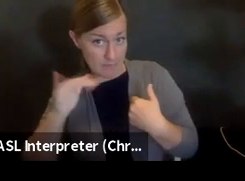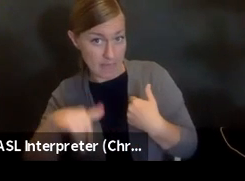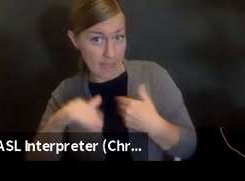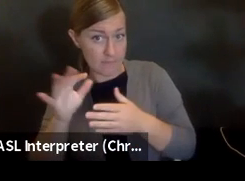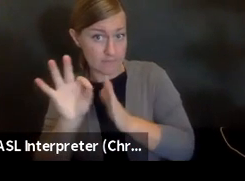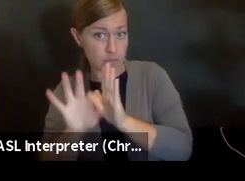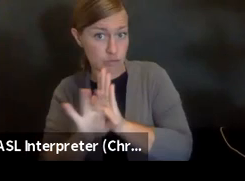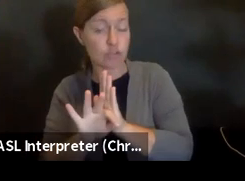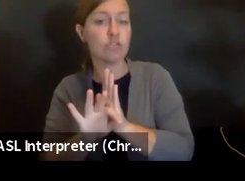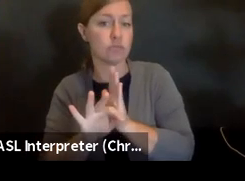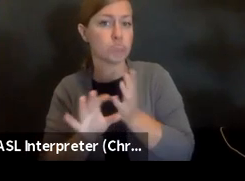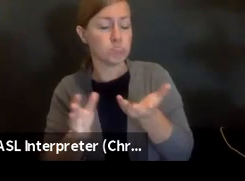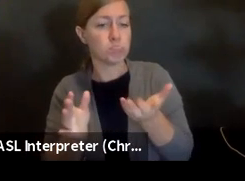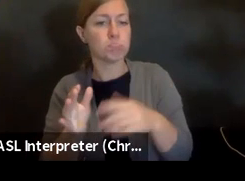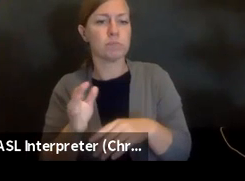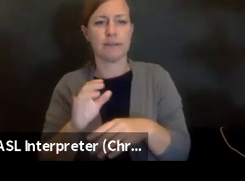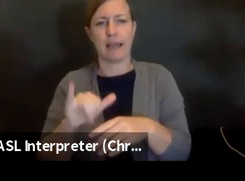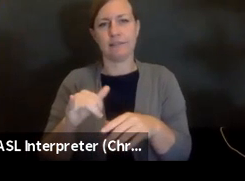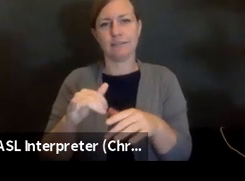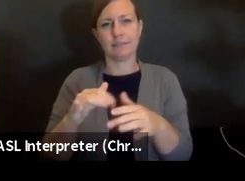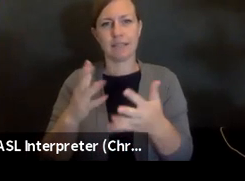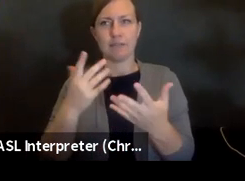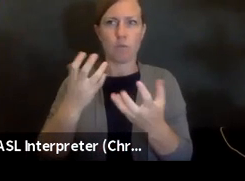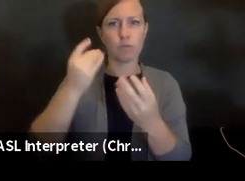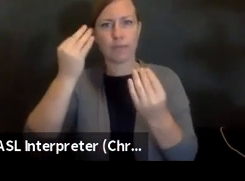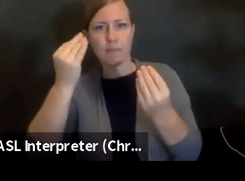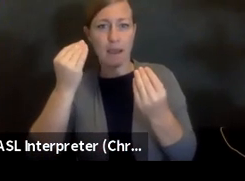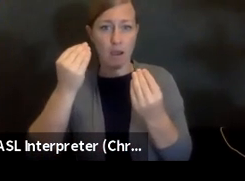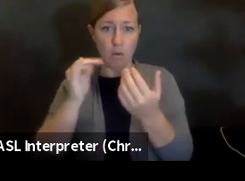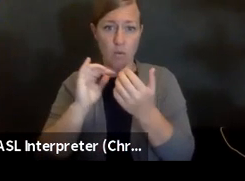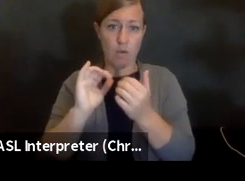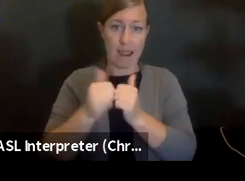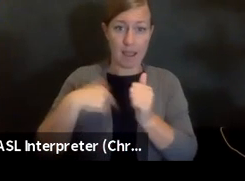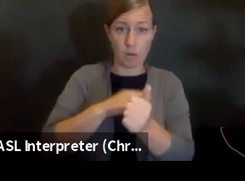Jeff Crawford: things to think about, like, where do we spend our money and how do we make sure that we have the right tools for our schools.